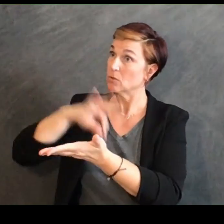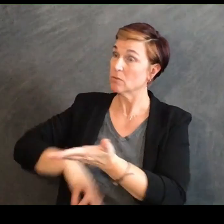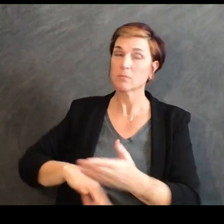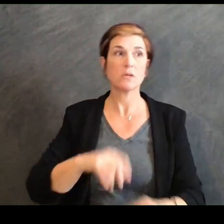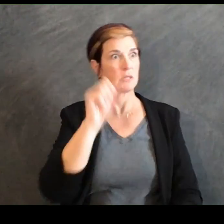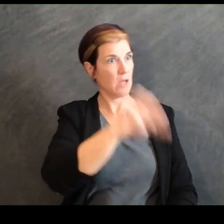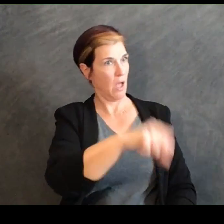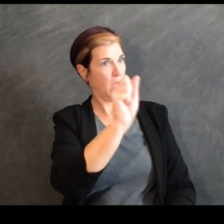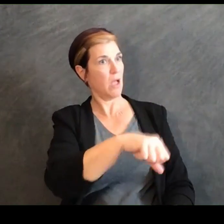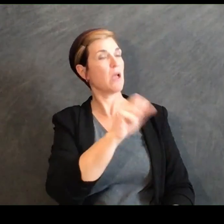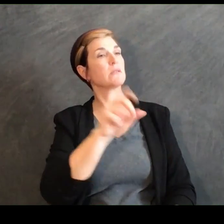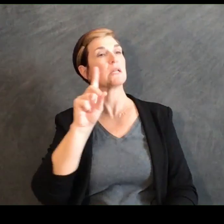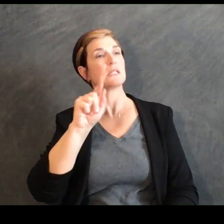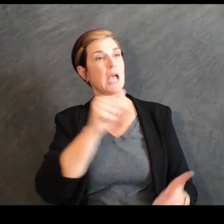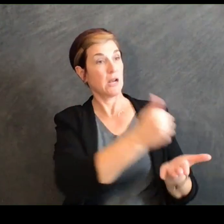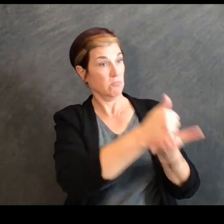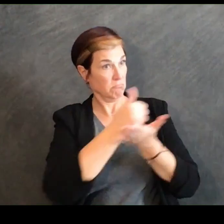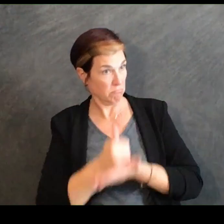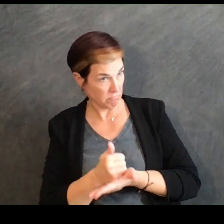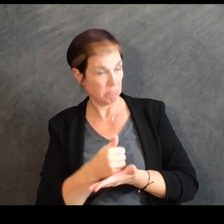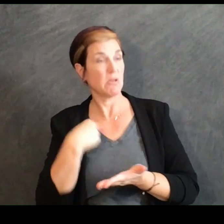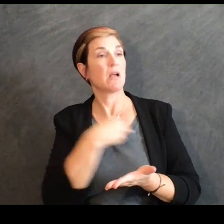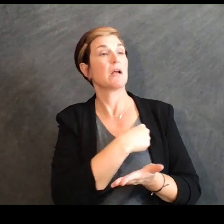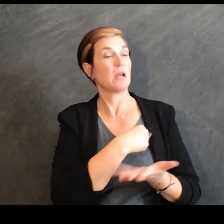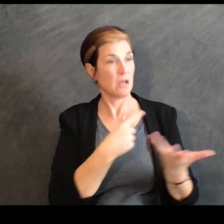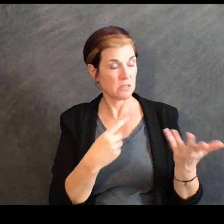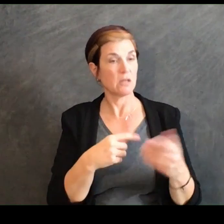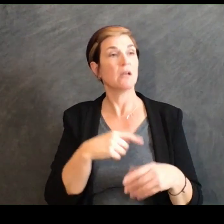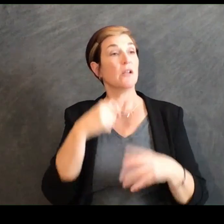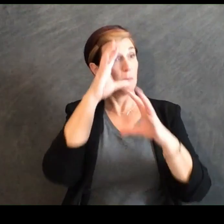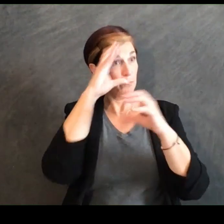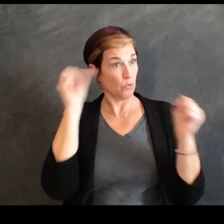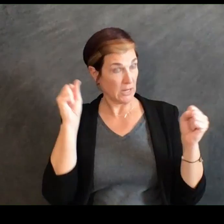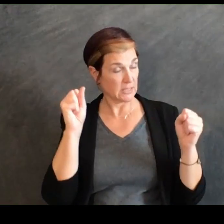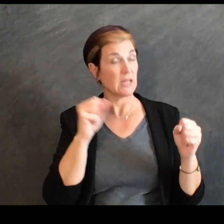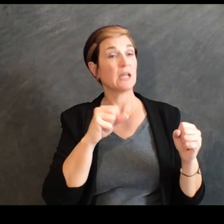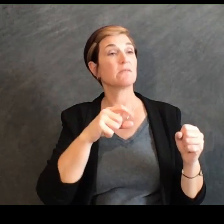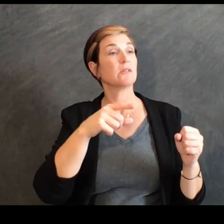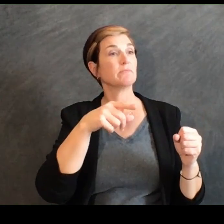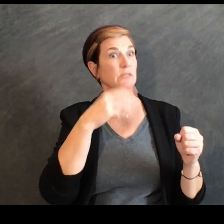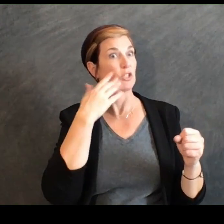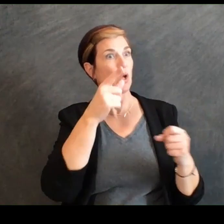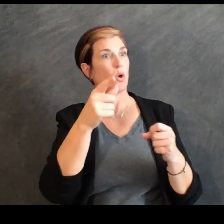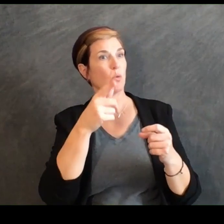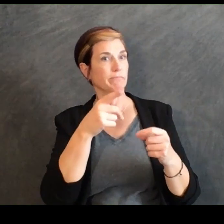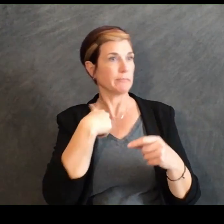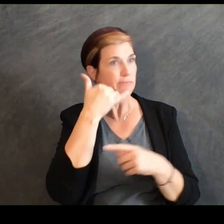I've spoken as you know with President Xi they went through hell and their